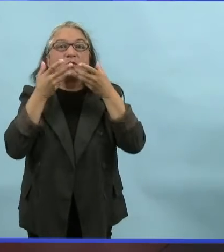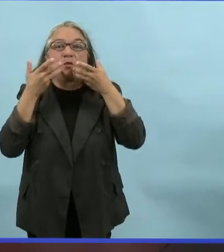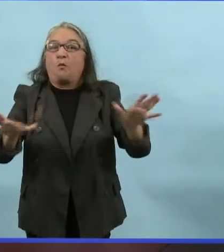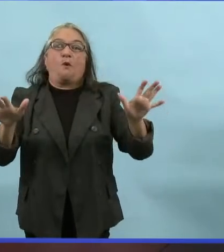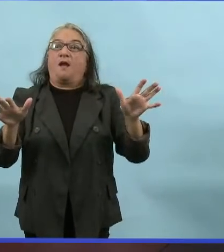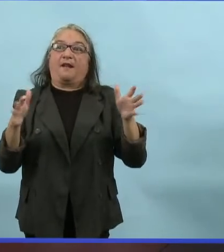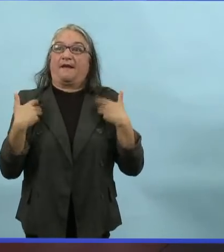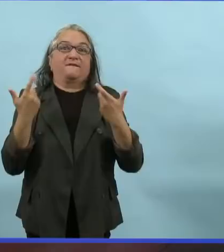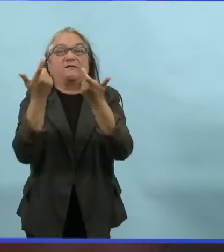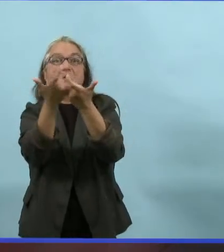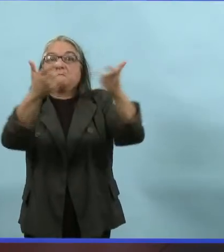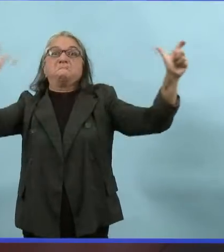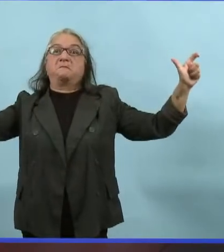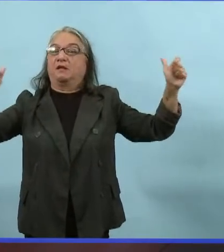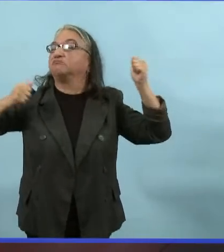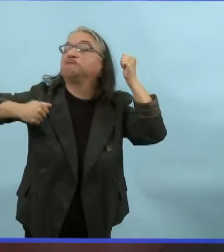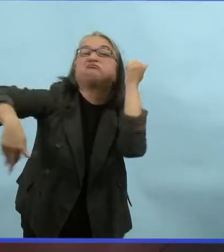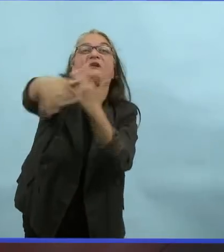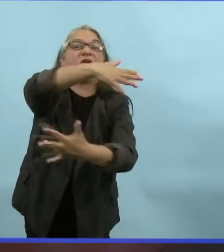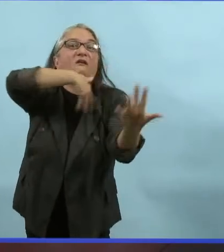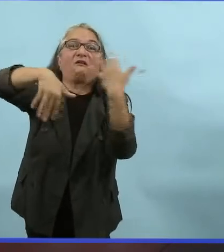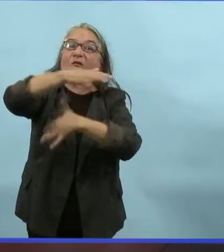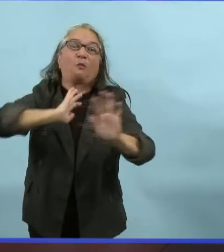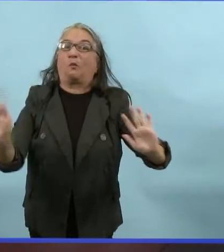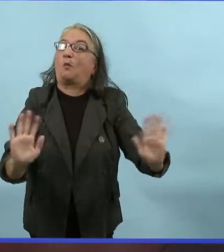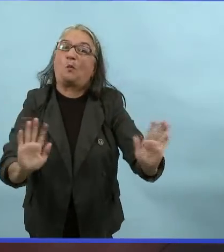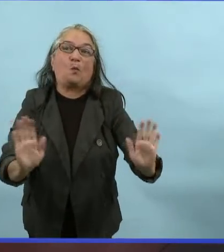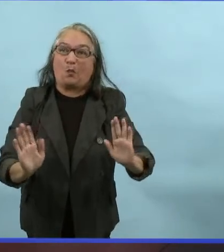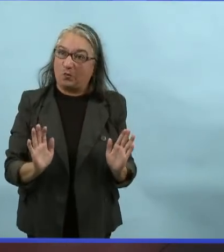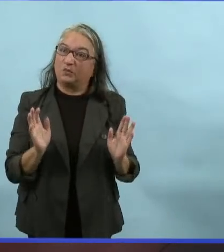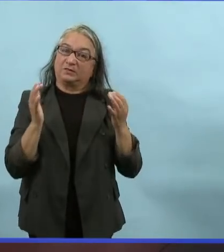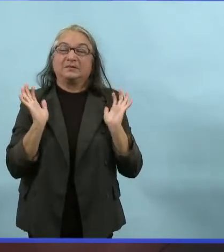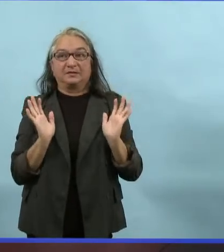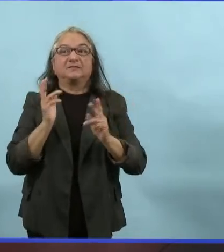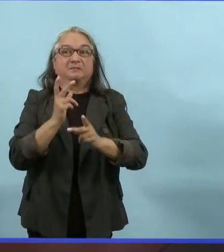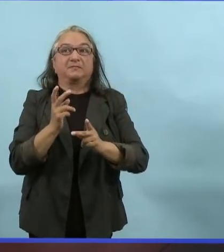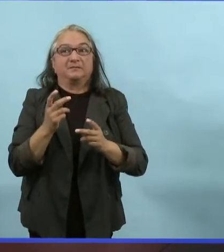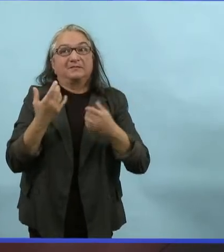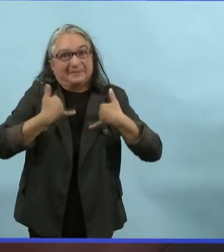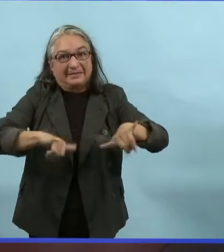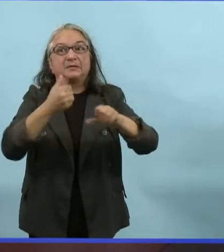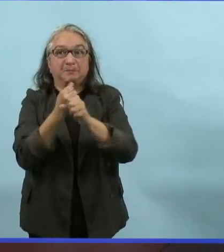have to ensure that Manitobans get vaccinated at that fast pace that they've been doing up to now